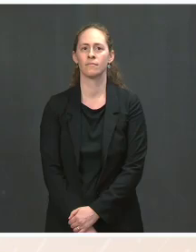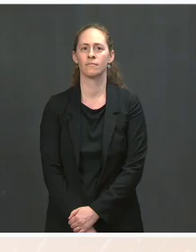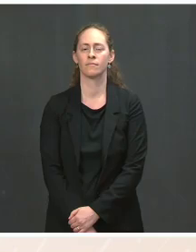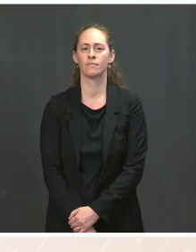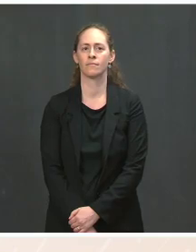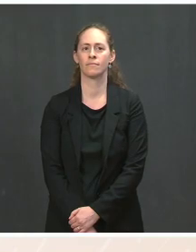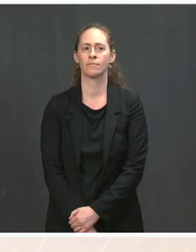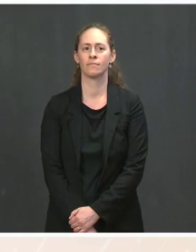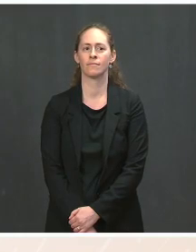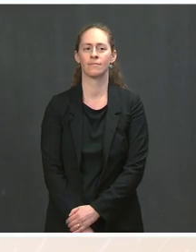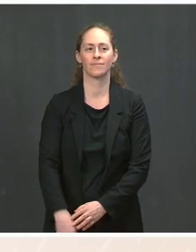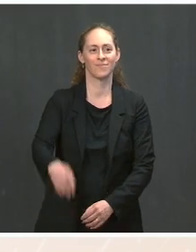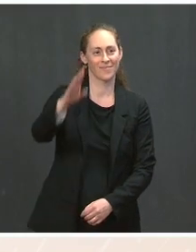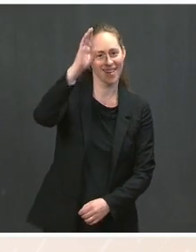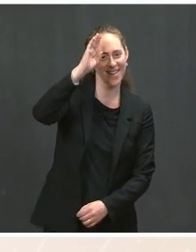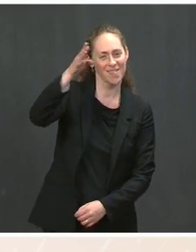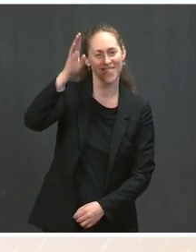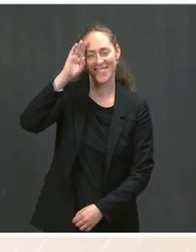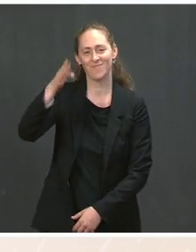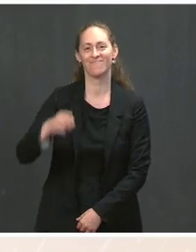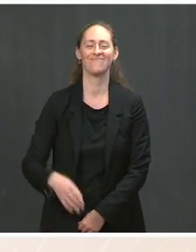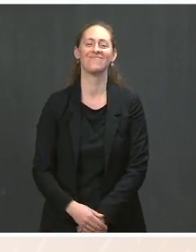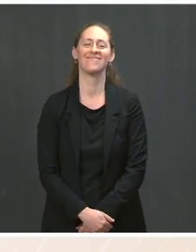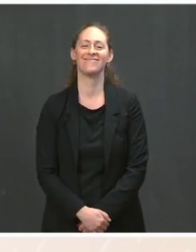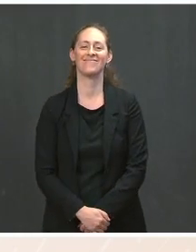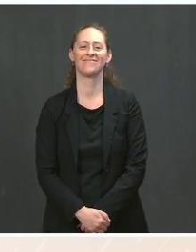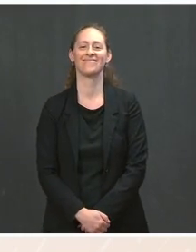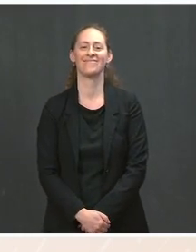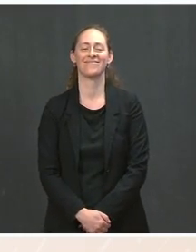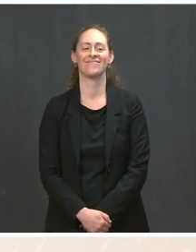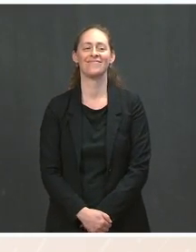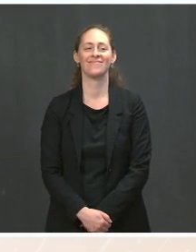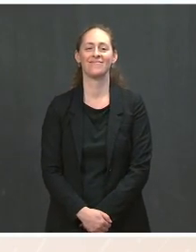Ms. Psaki: Hi everyone. All right.